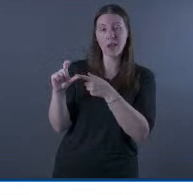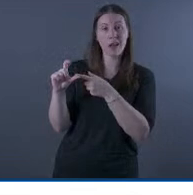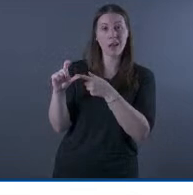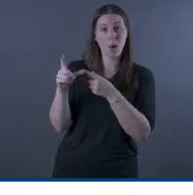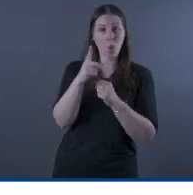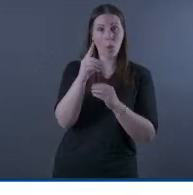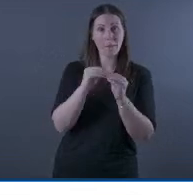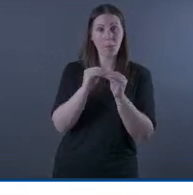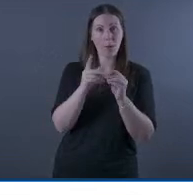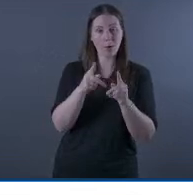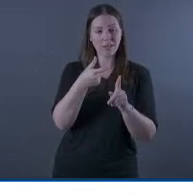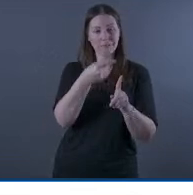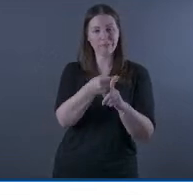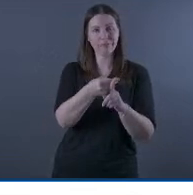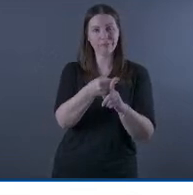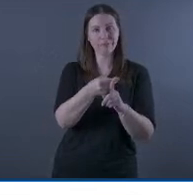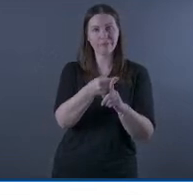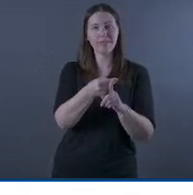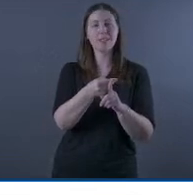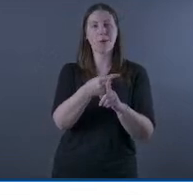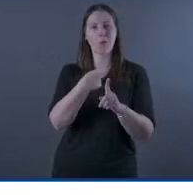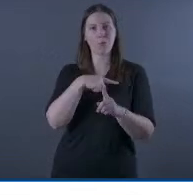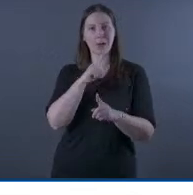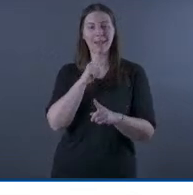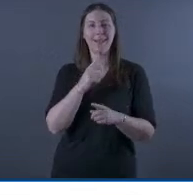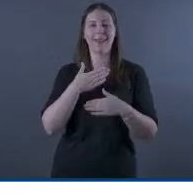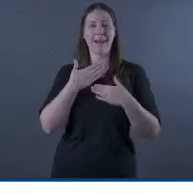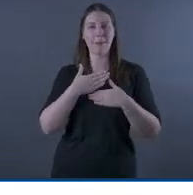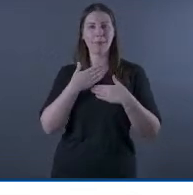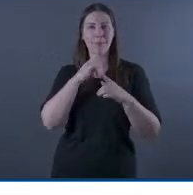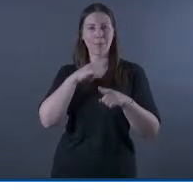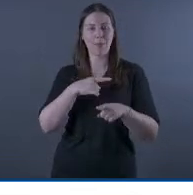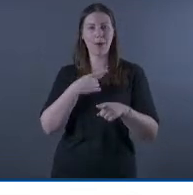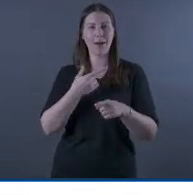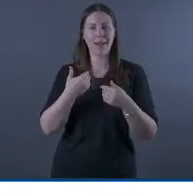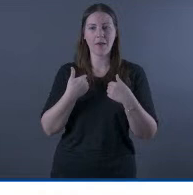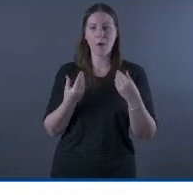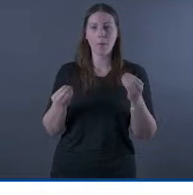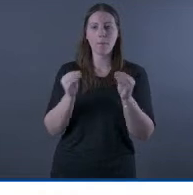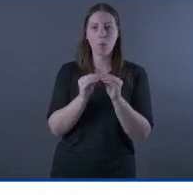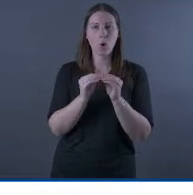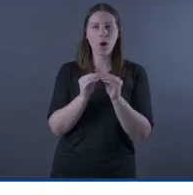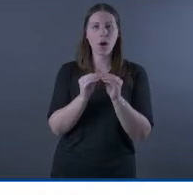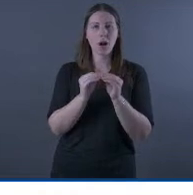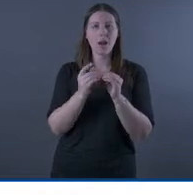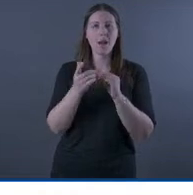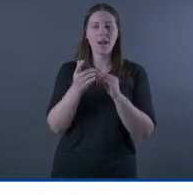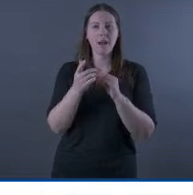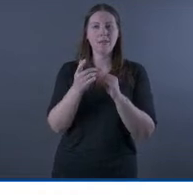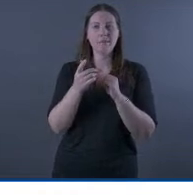including those extra doses. So have again, tried to be good stewards of the limited resource that the vaccine has been.